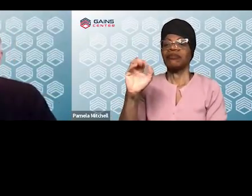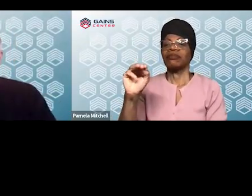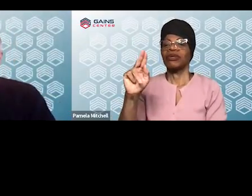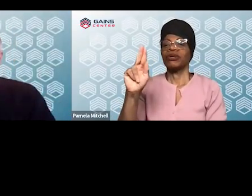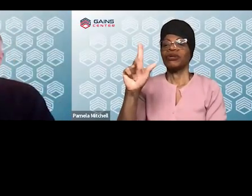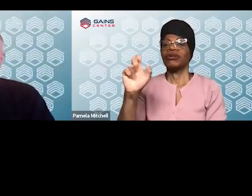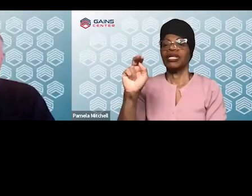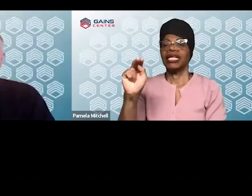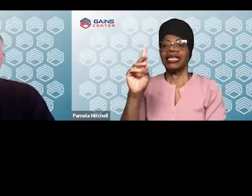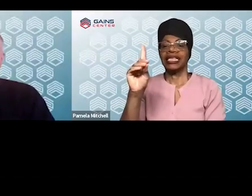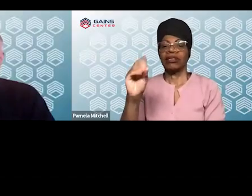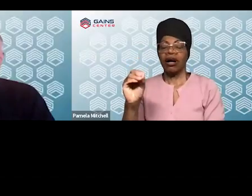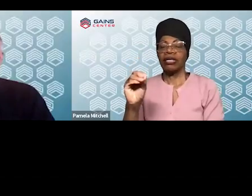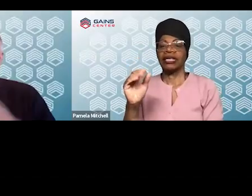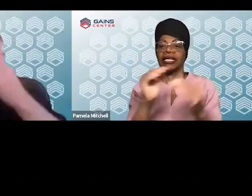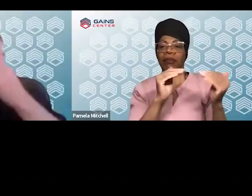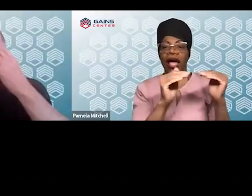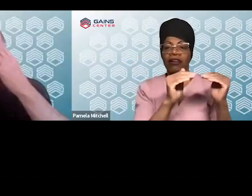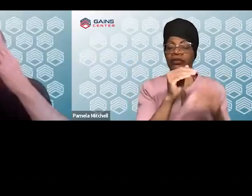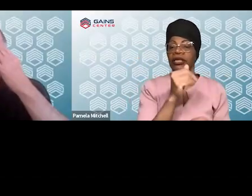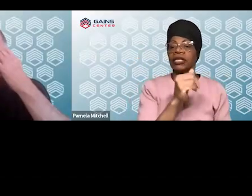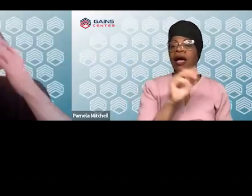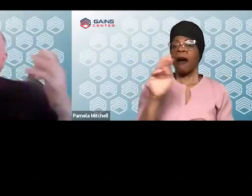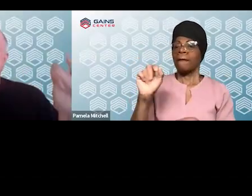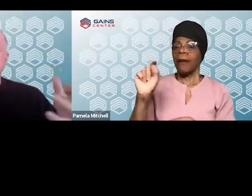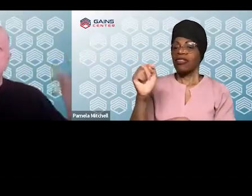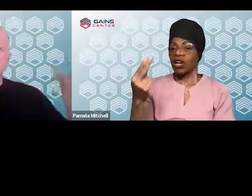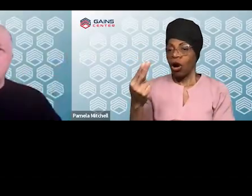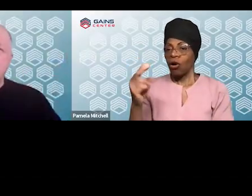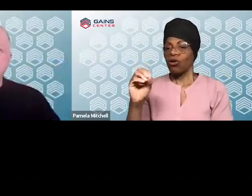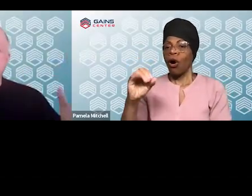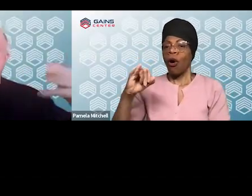to buprenorphine and methadone for opioid use disorder, the question now is,